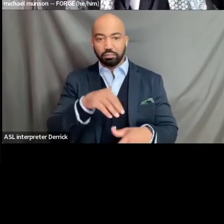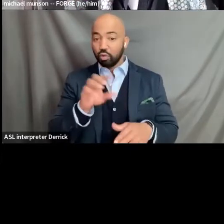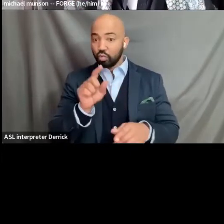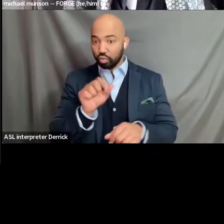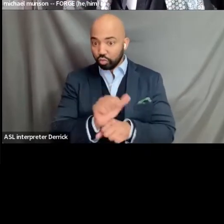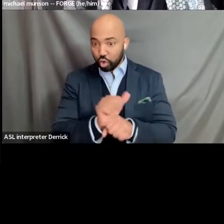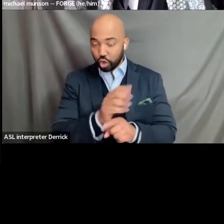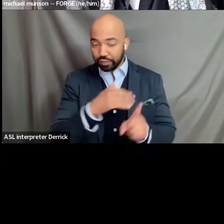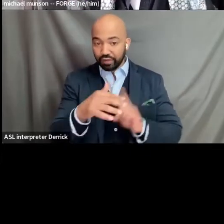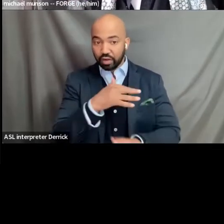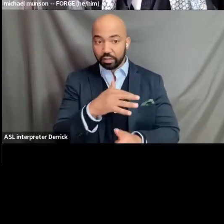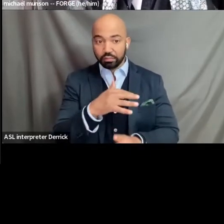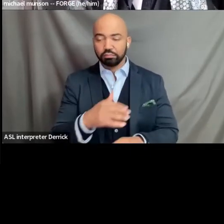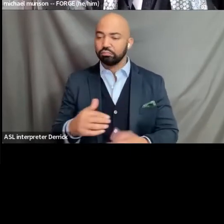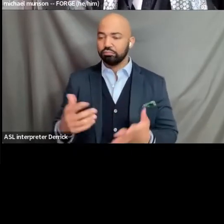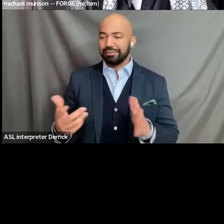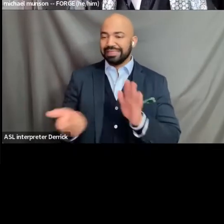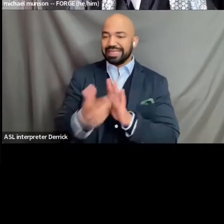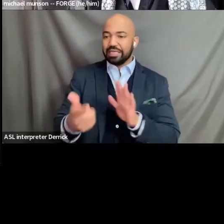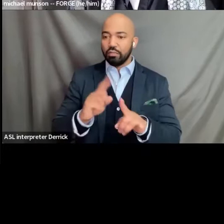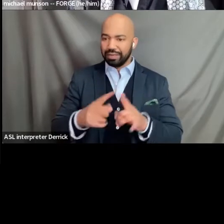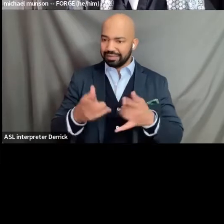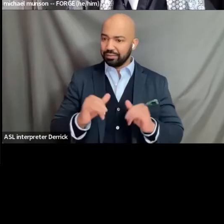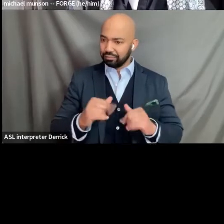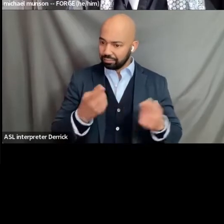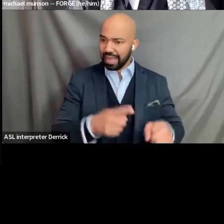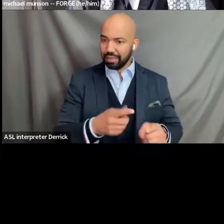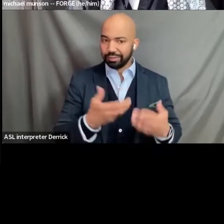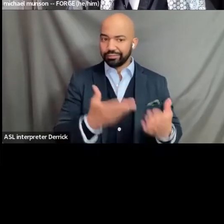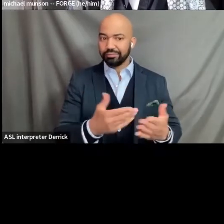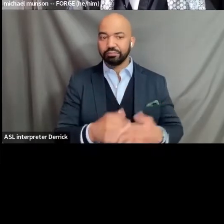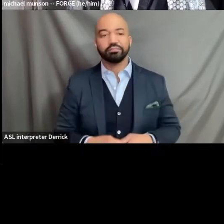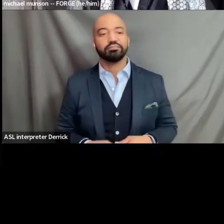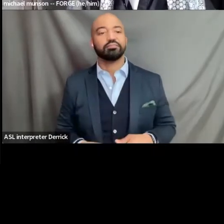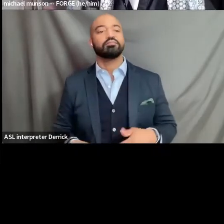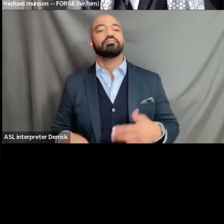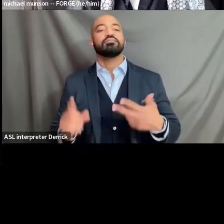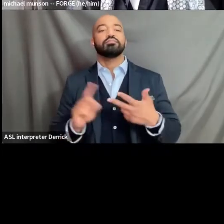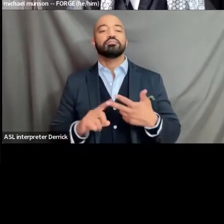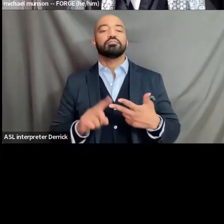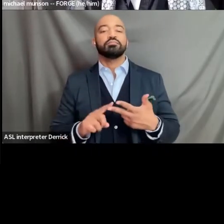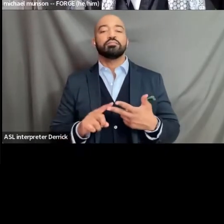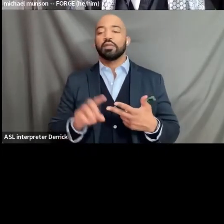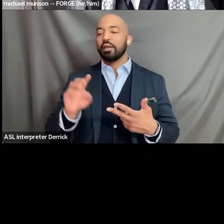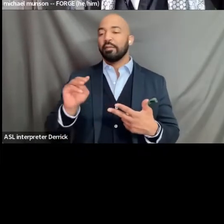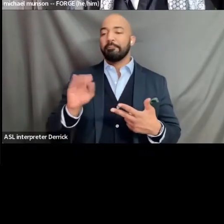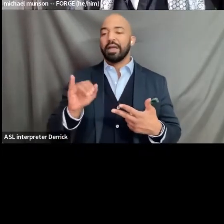It's not legal but it still happens. We know that things like minority stress which we're gonna talk about in a little bit